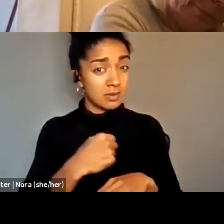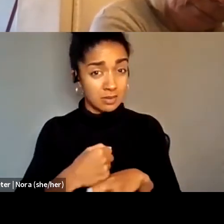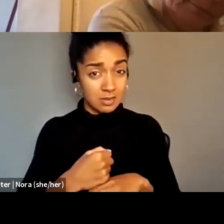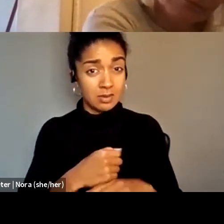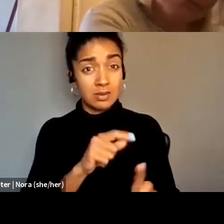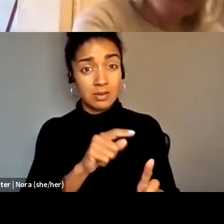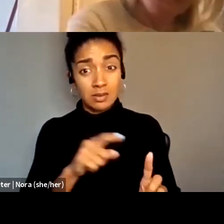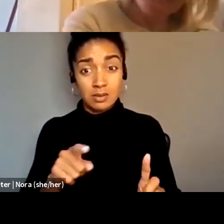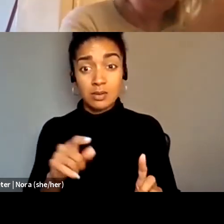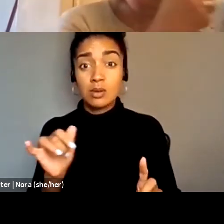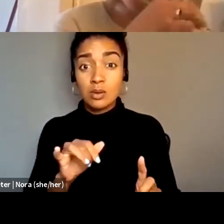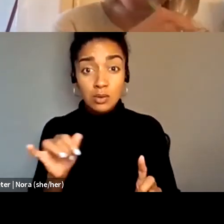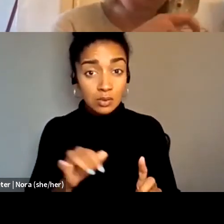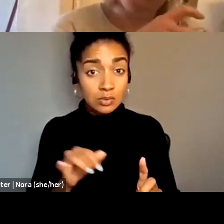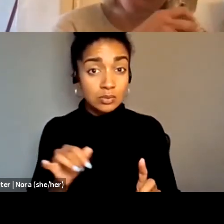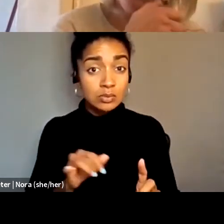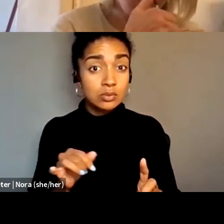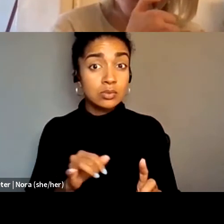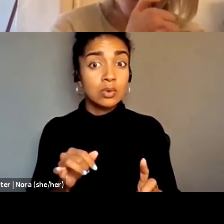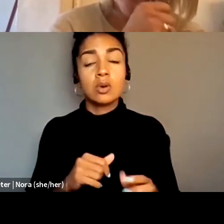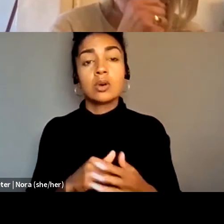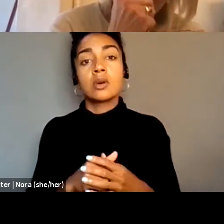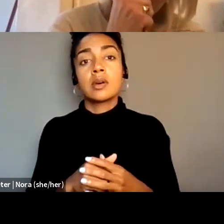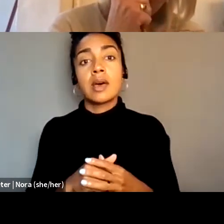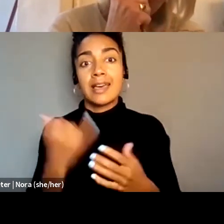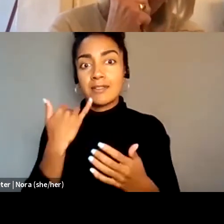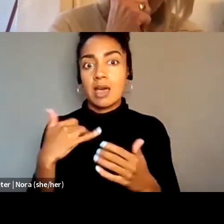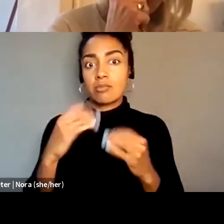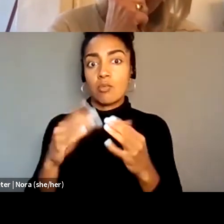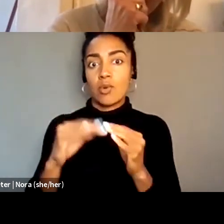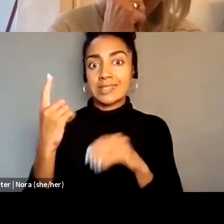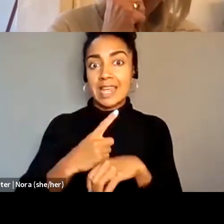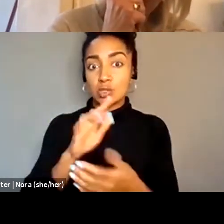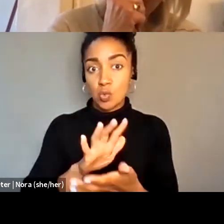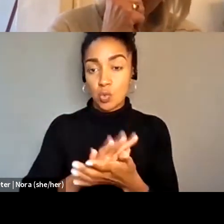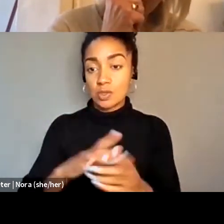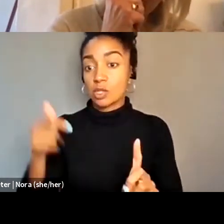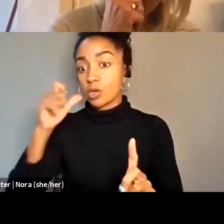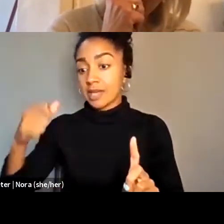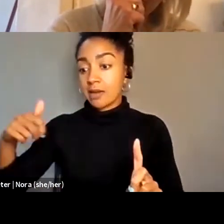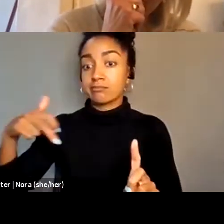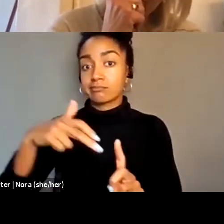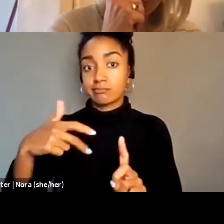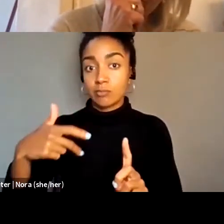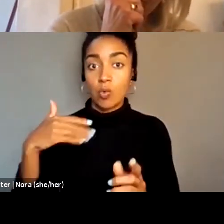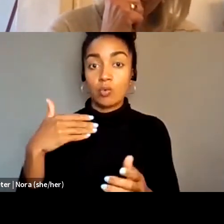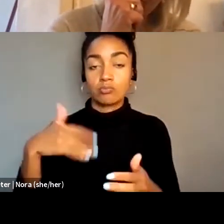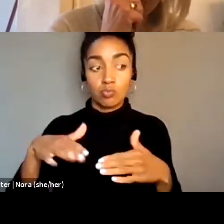day schools that girls are able to walk to school. But also ensure that we get support